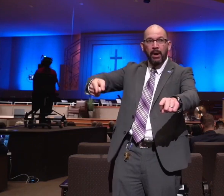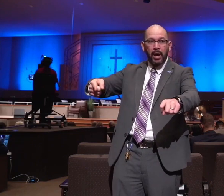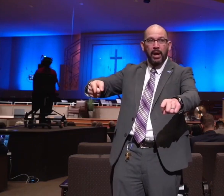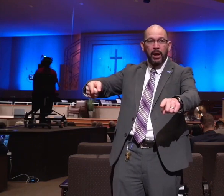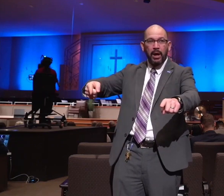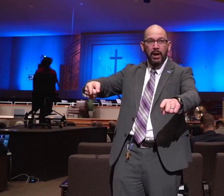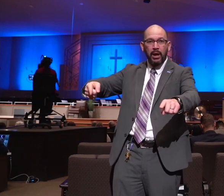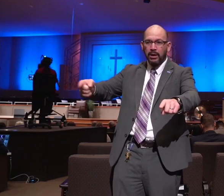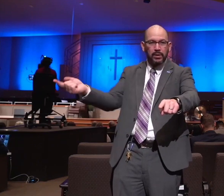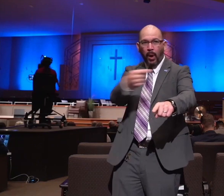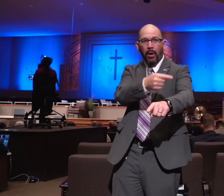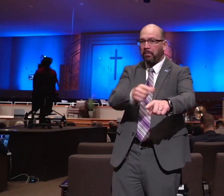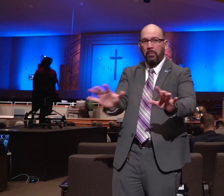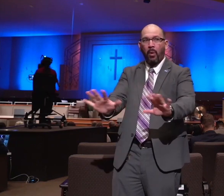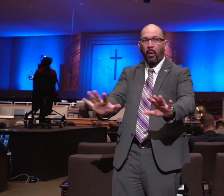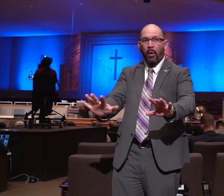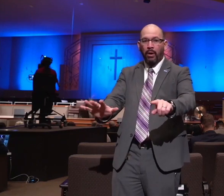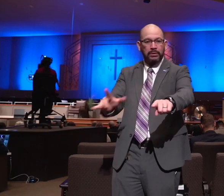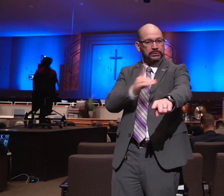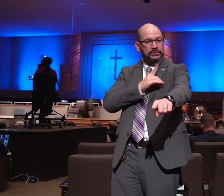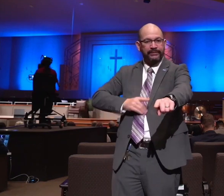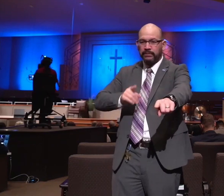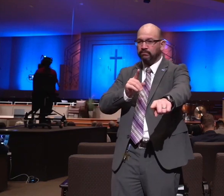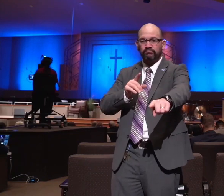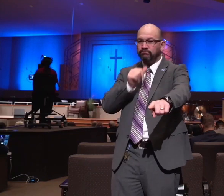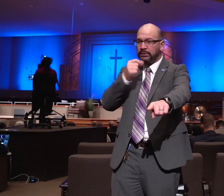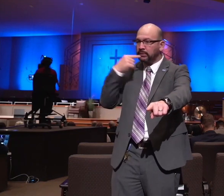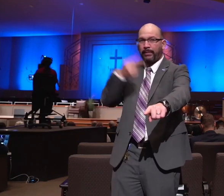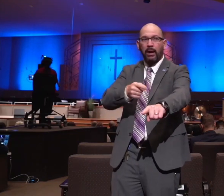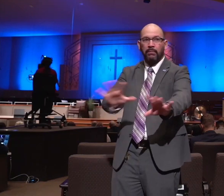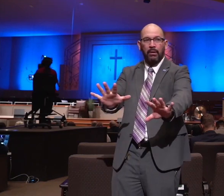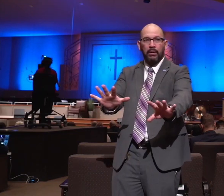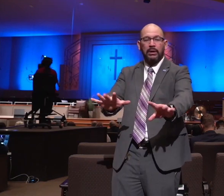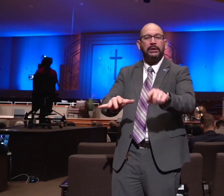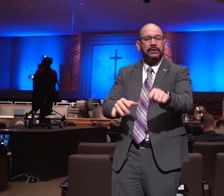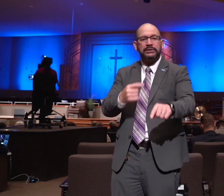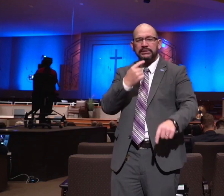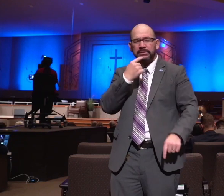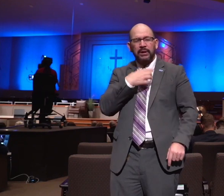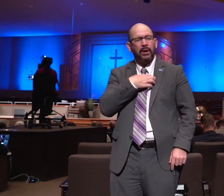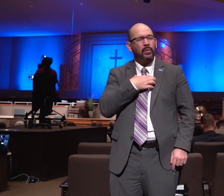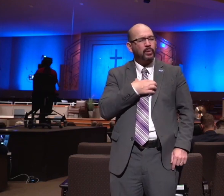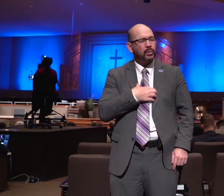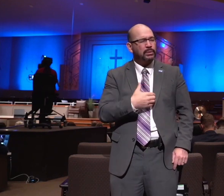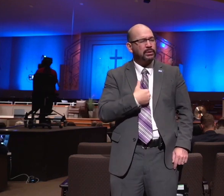some water no it wasn’t like that at all man I wish I could have some of that